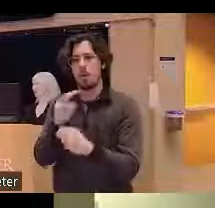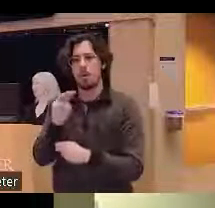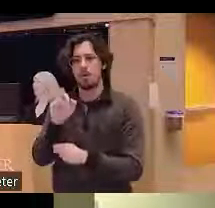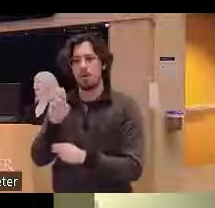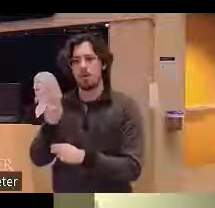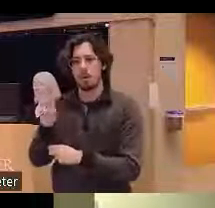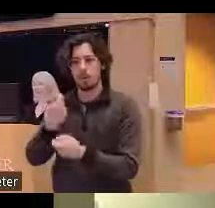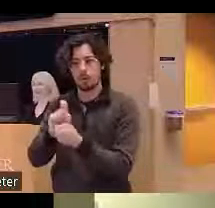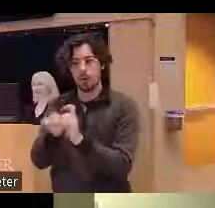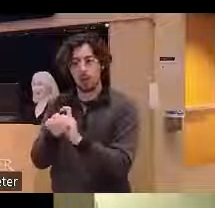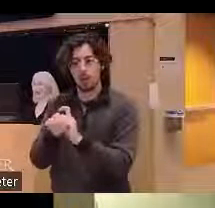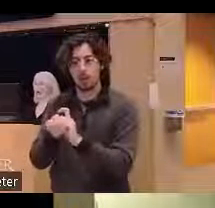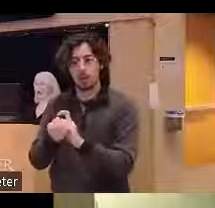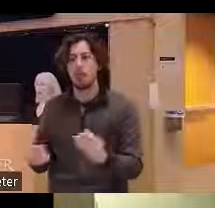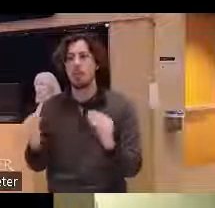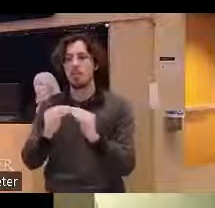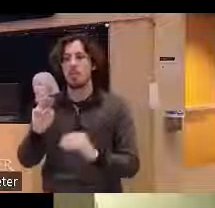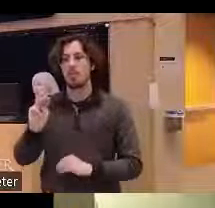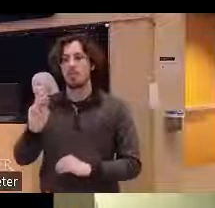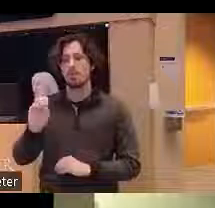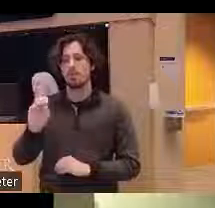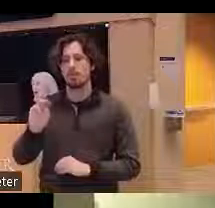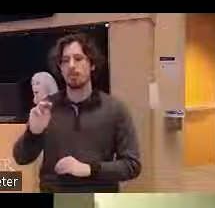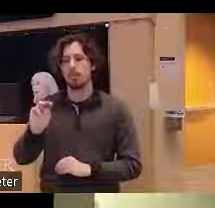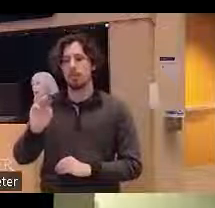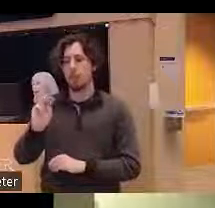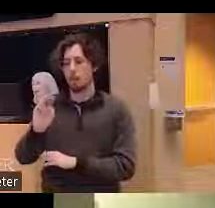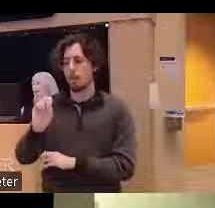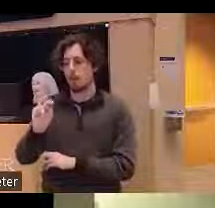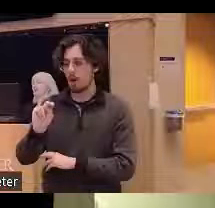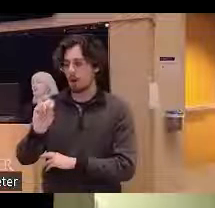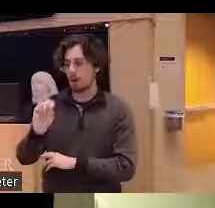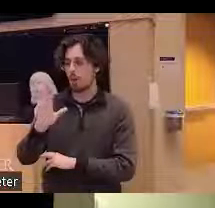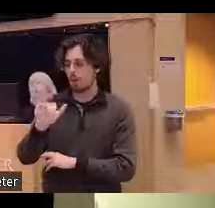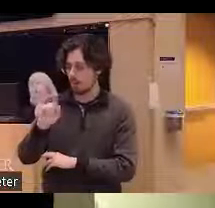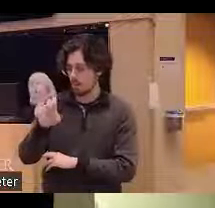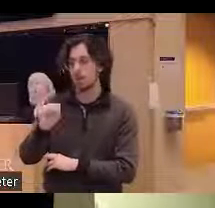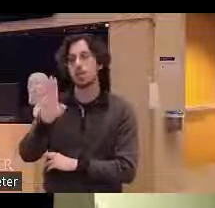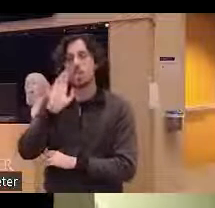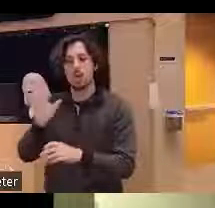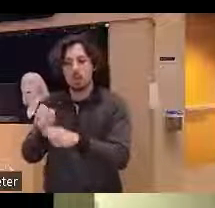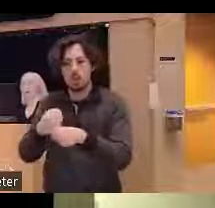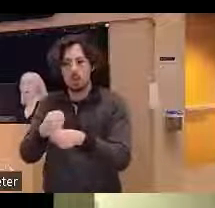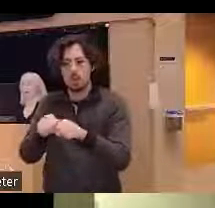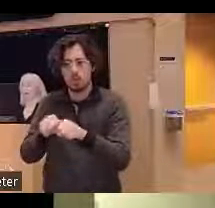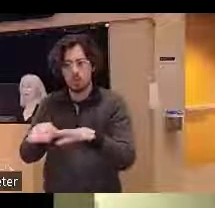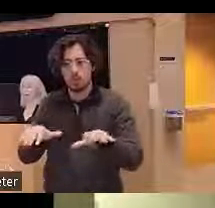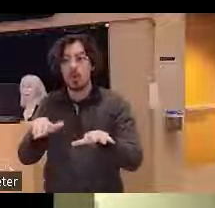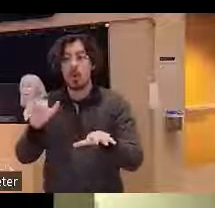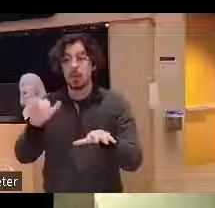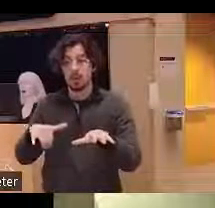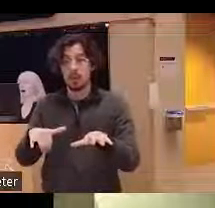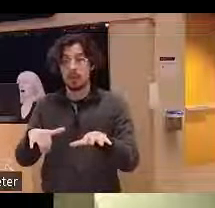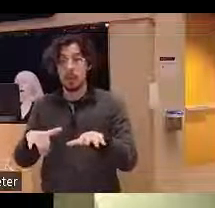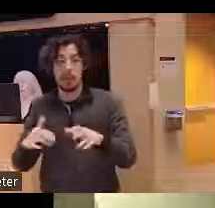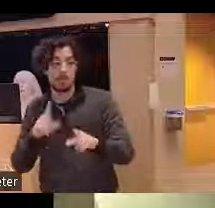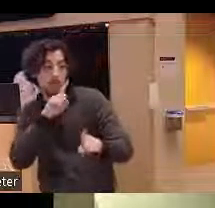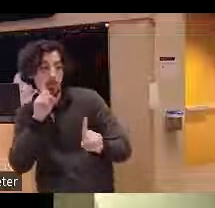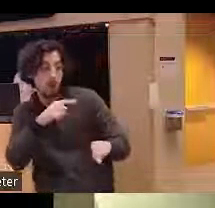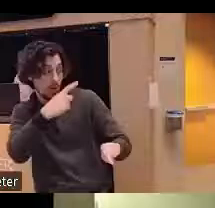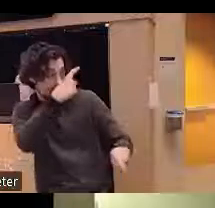that more monocytes are produced um and this conserved response to trauma um is seen across